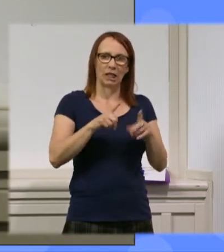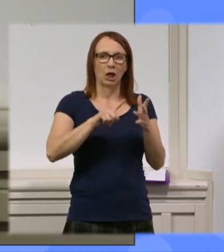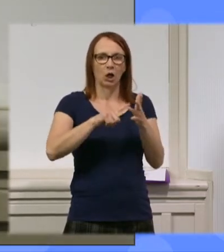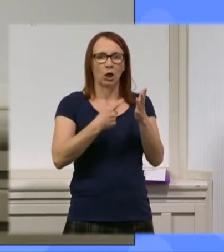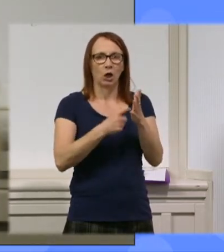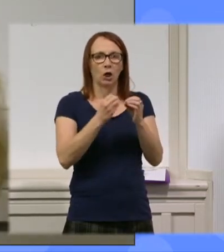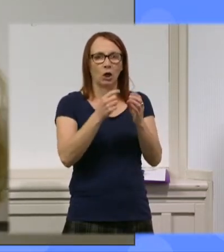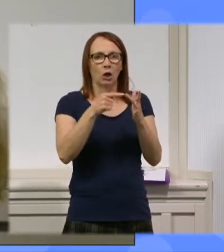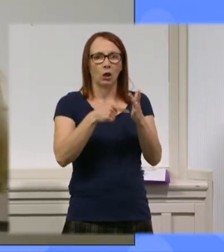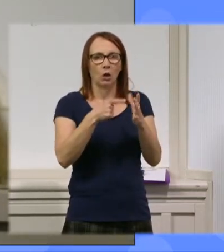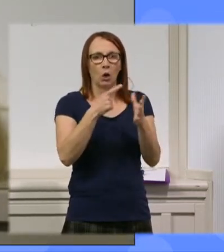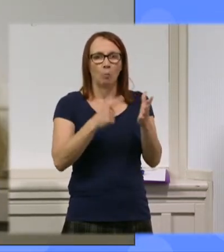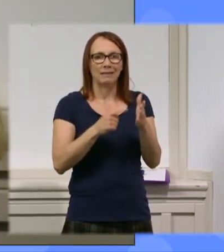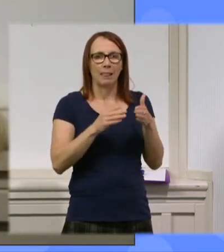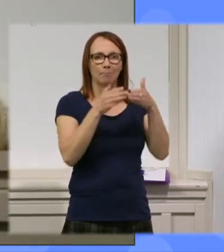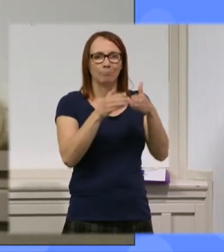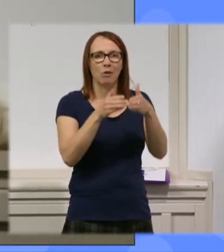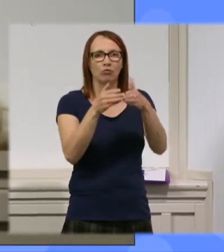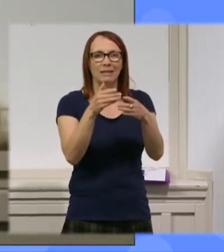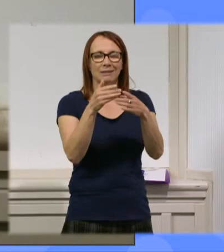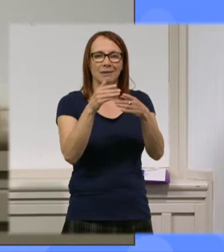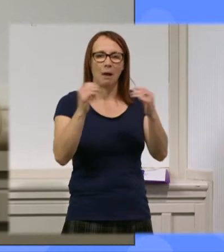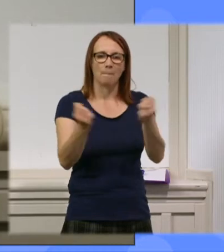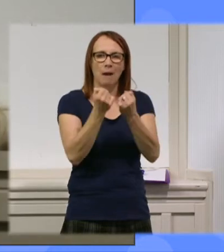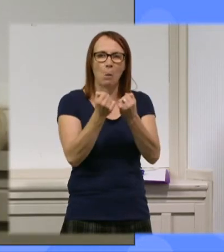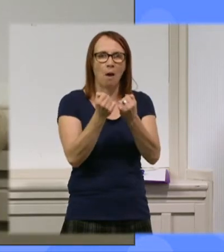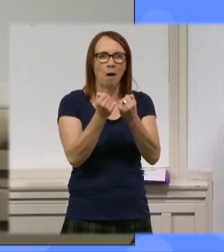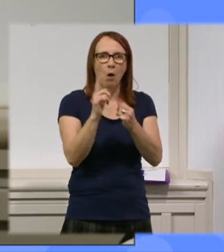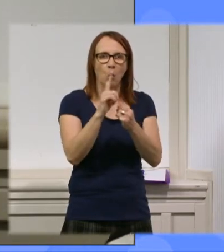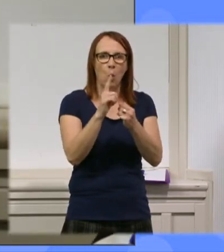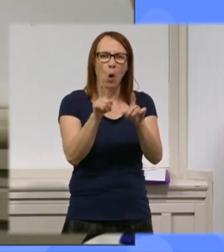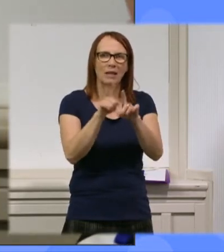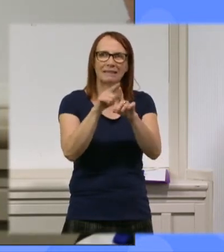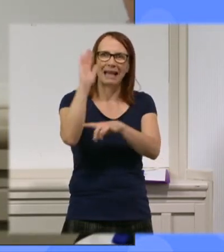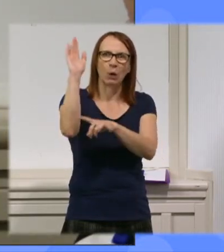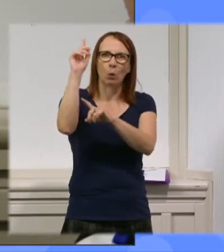which designs and builds tidal turbines so in that role I'm very much on the